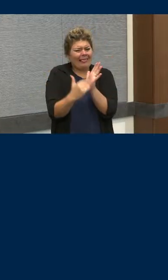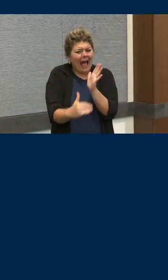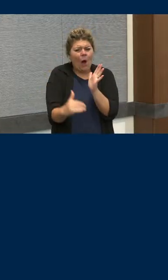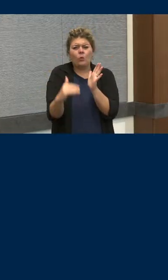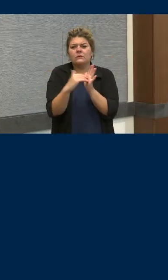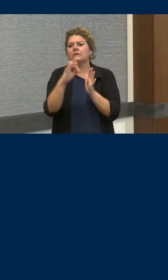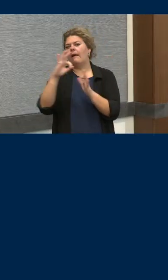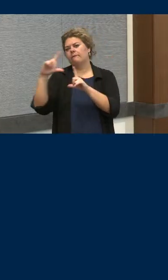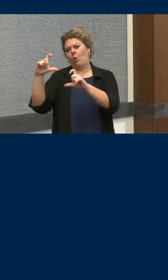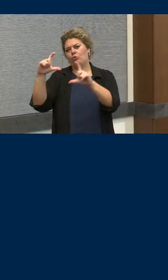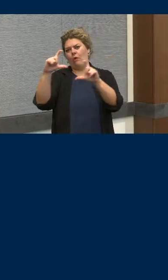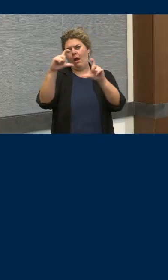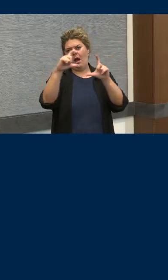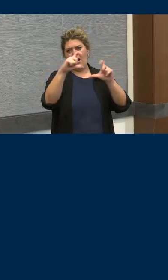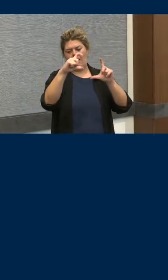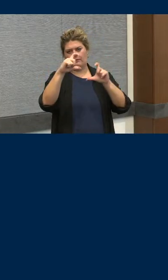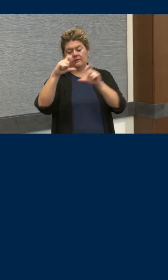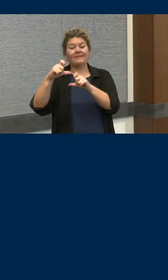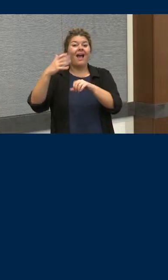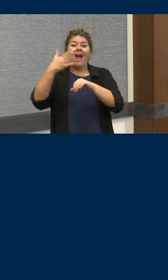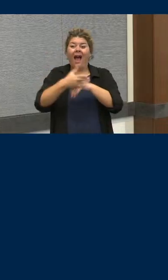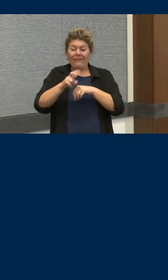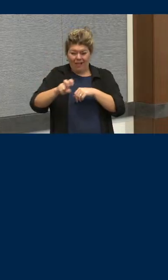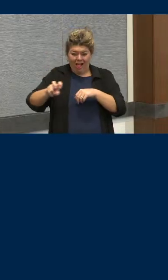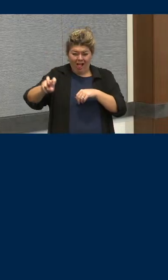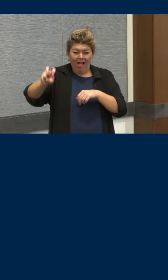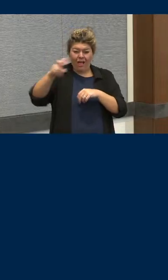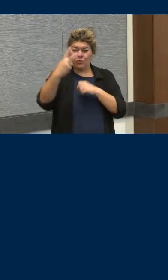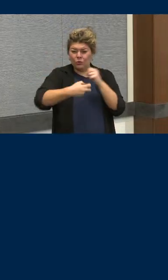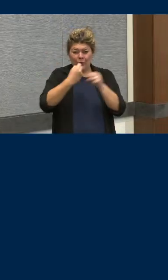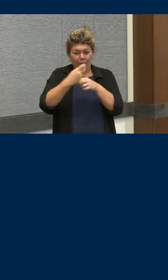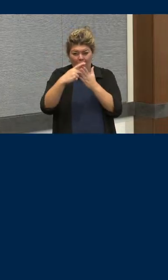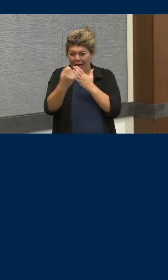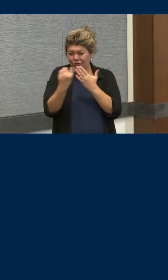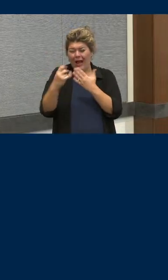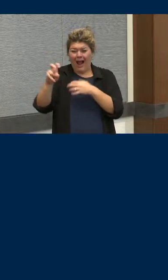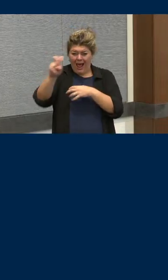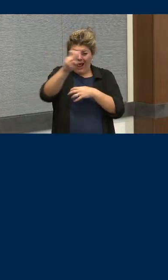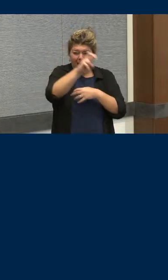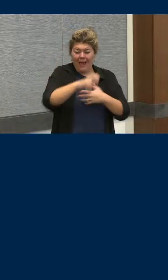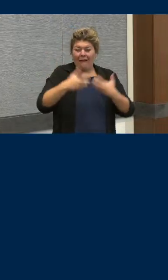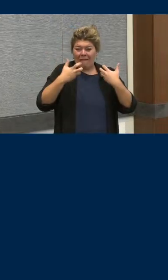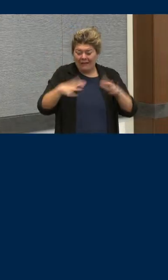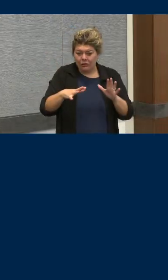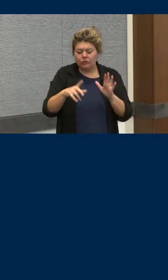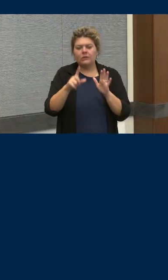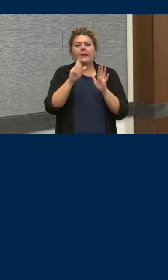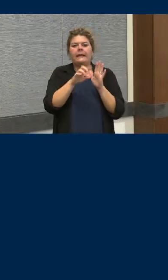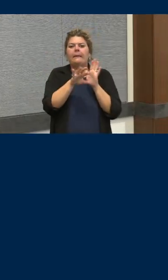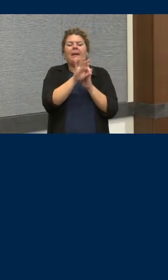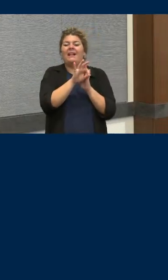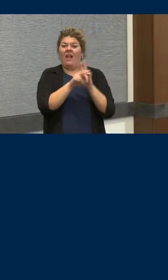end of his mammoth two-year